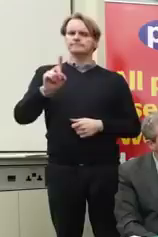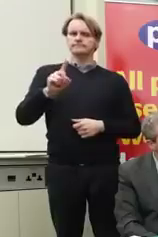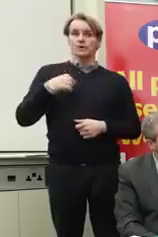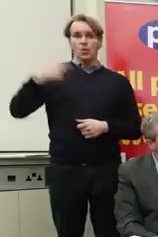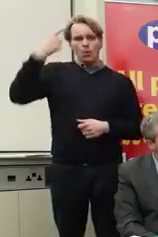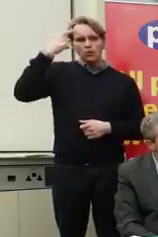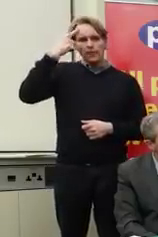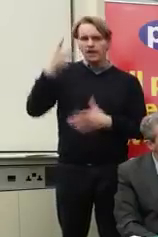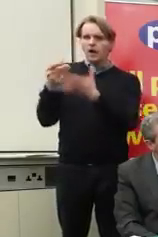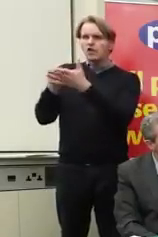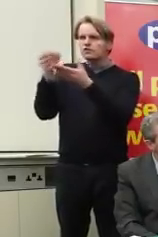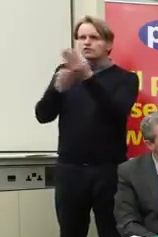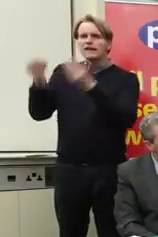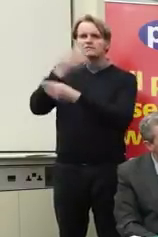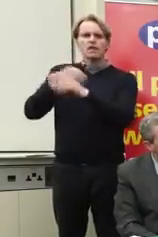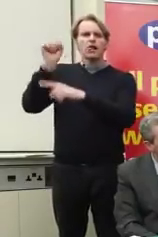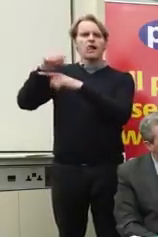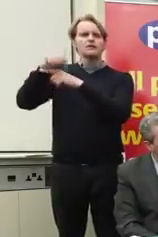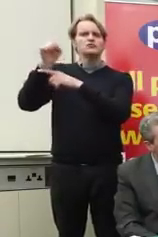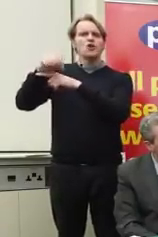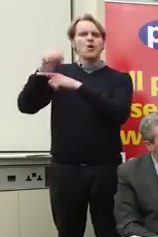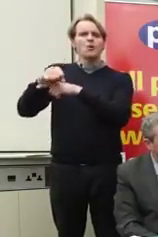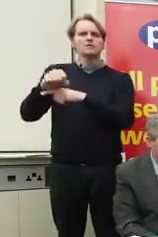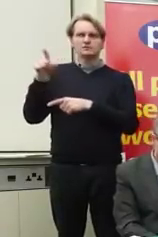Parliament when this government has caused a return to poverty illnesses